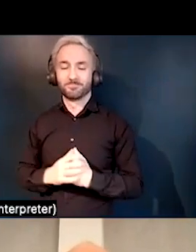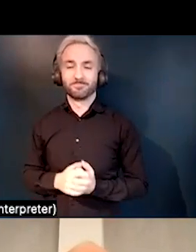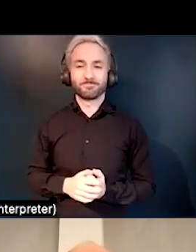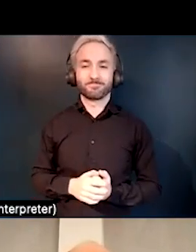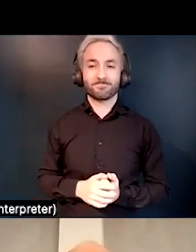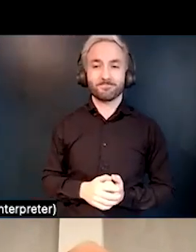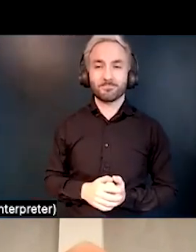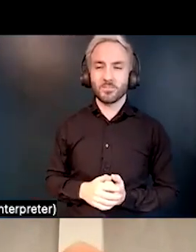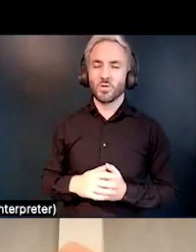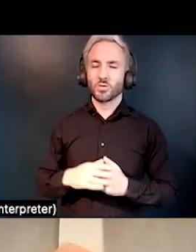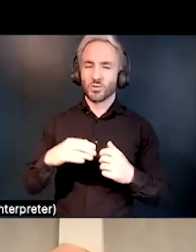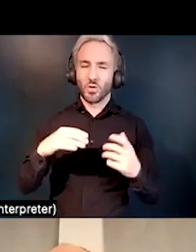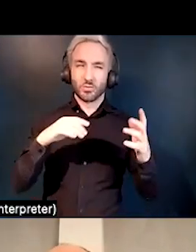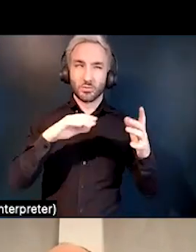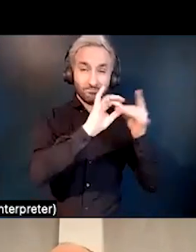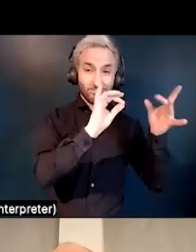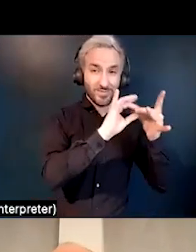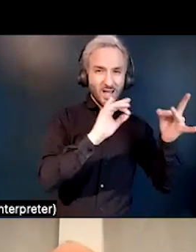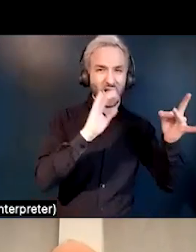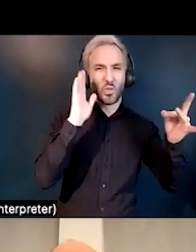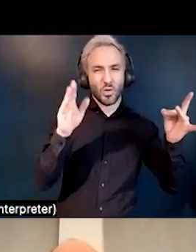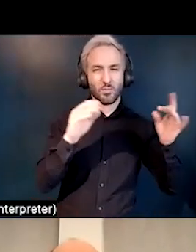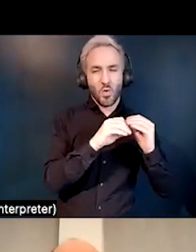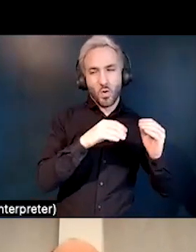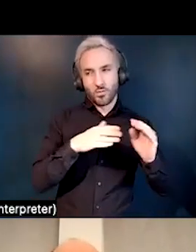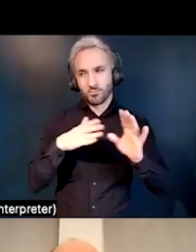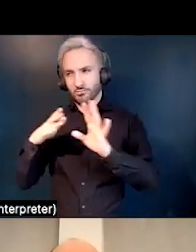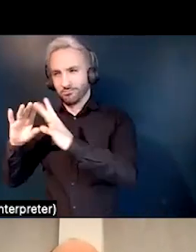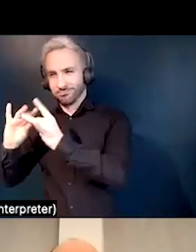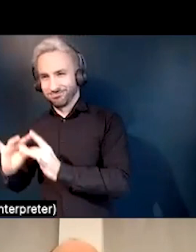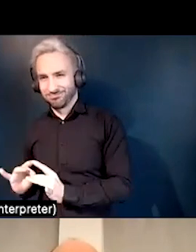after this, and I'll come back to these three toward the end. But this is kind